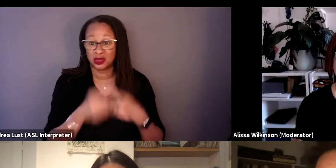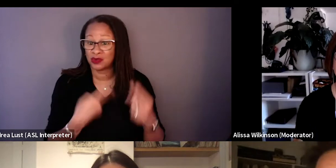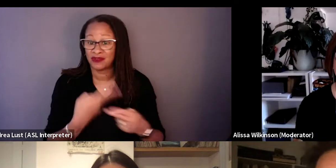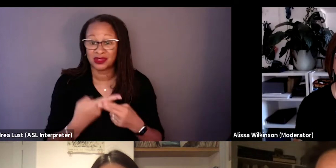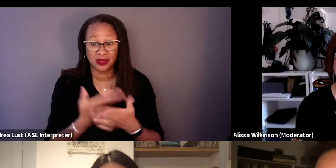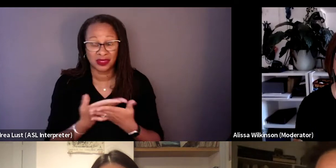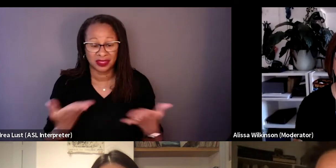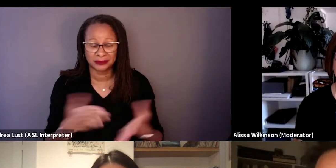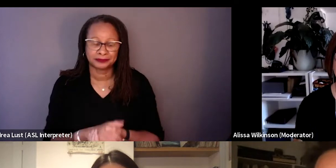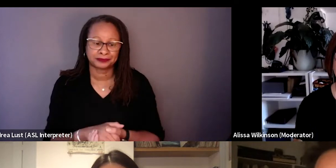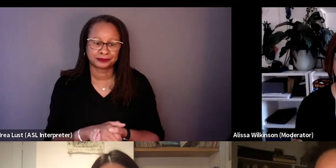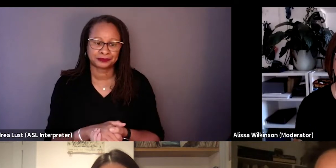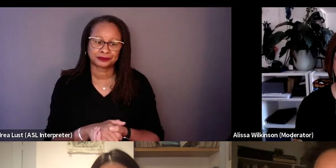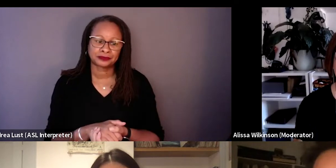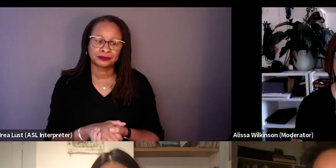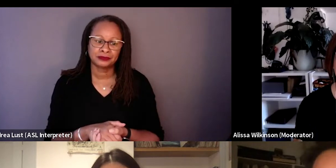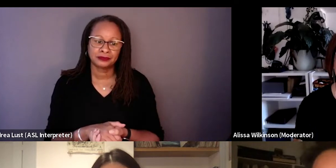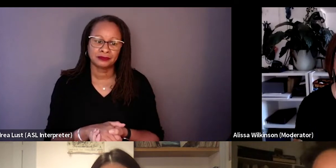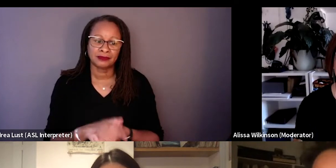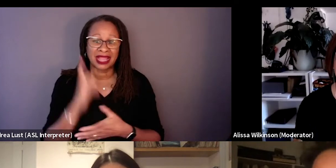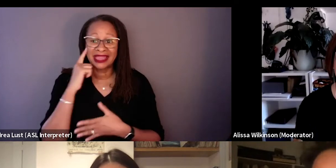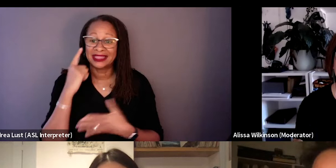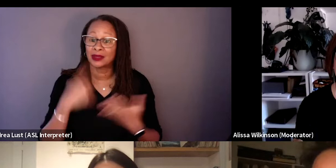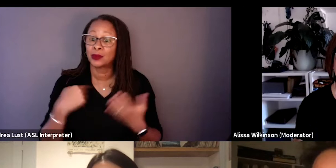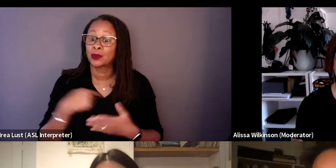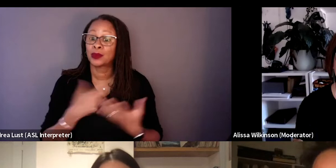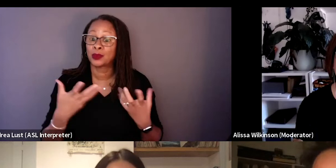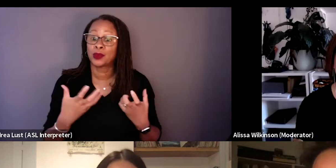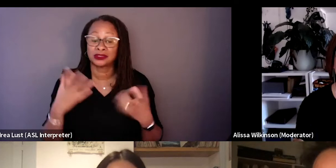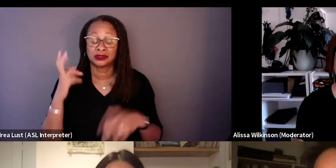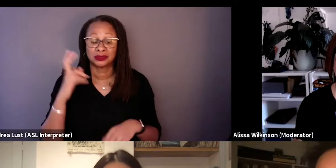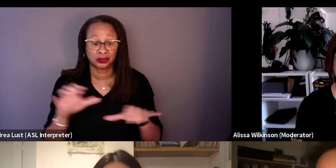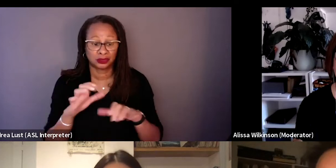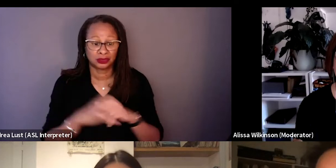And, and I think what we wanted here to do is to have people